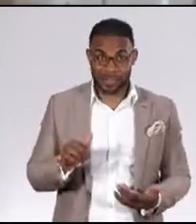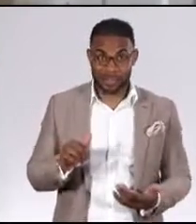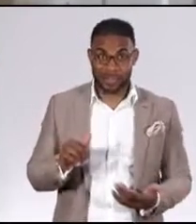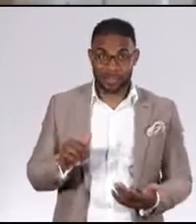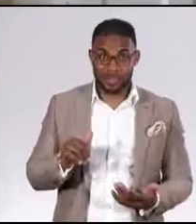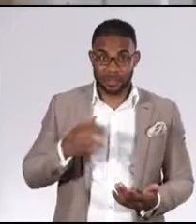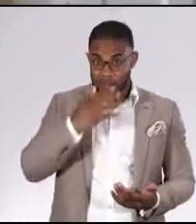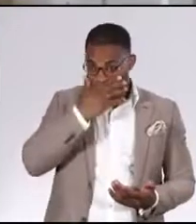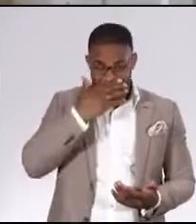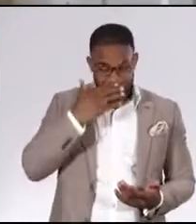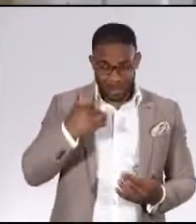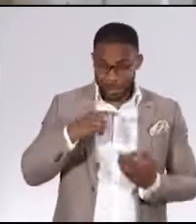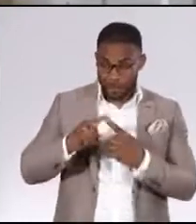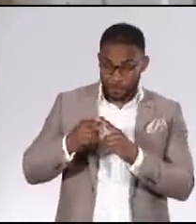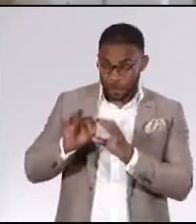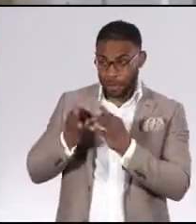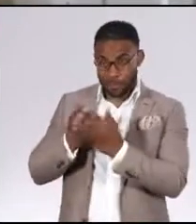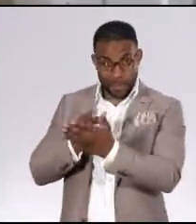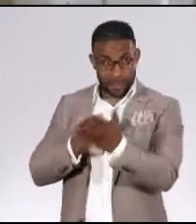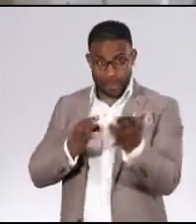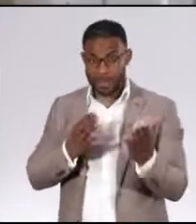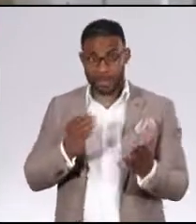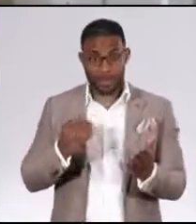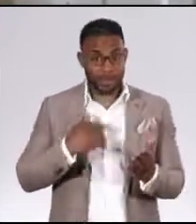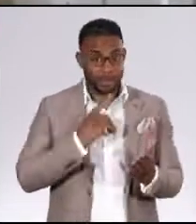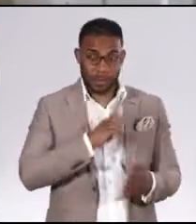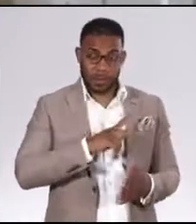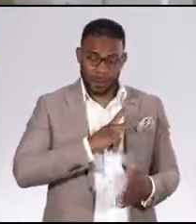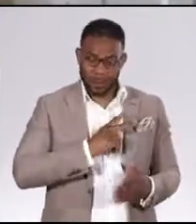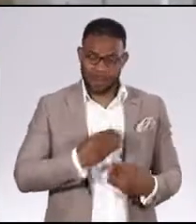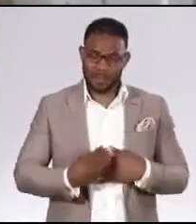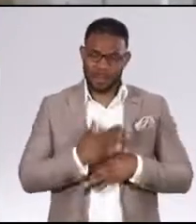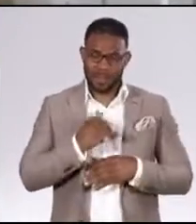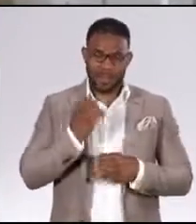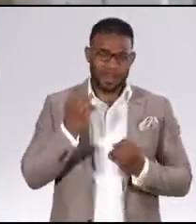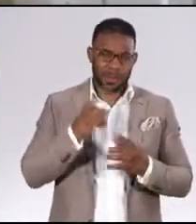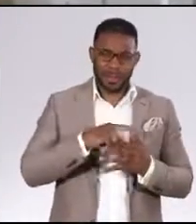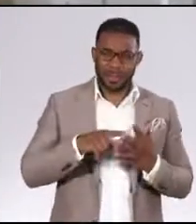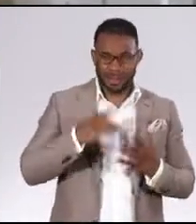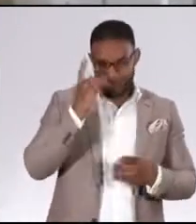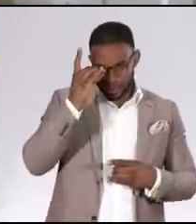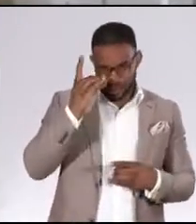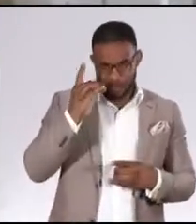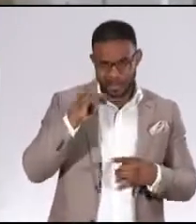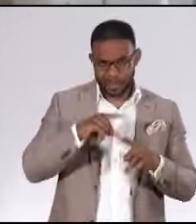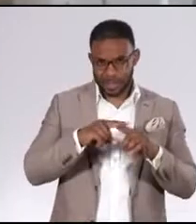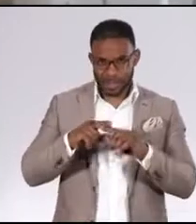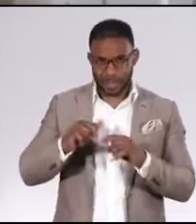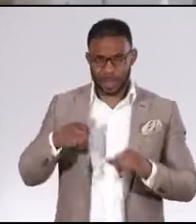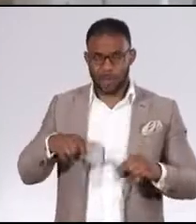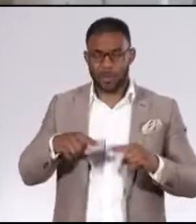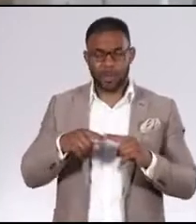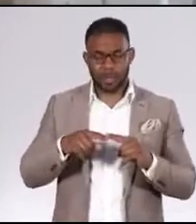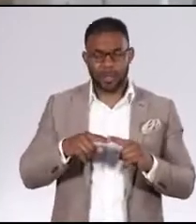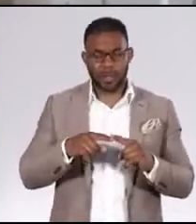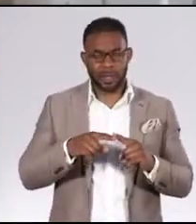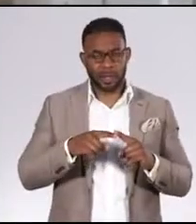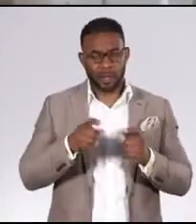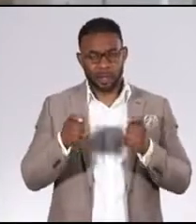We have friends and relatives and and we are personally affected by so many of the diseases and conditions that we uh that we regulate. Um